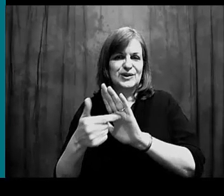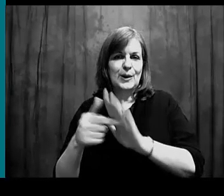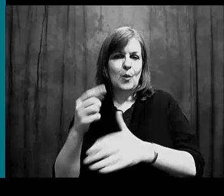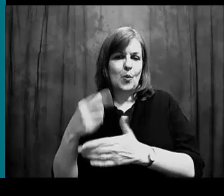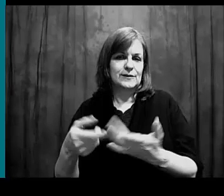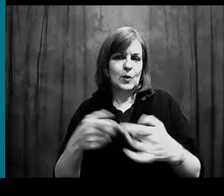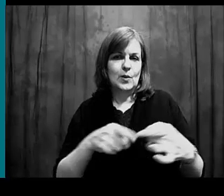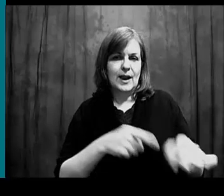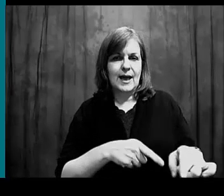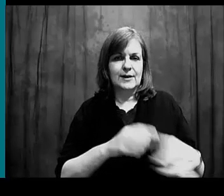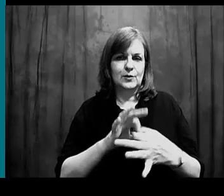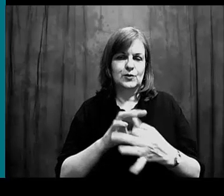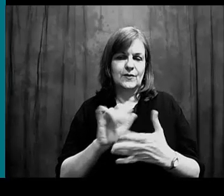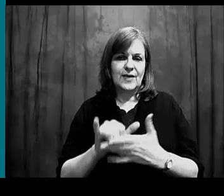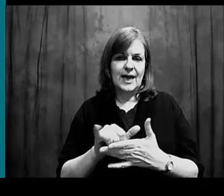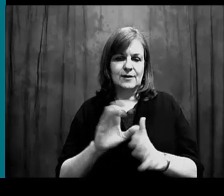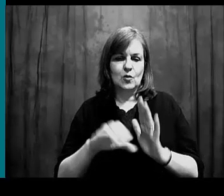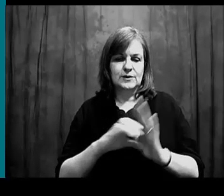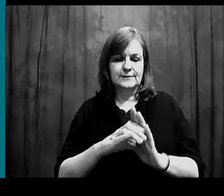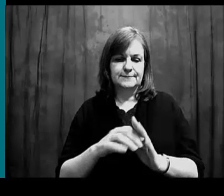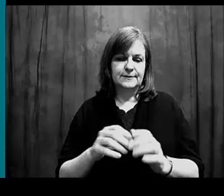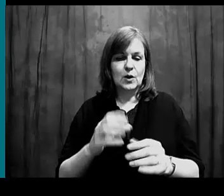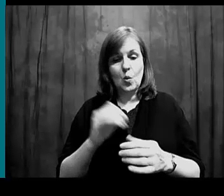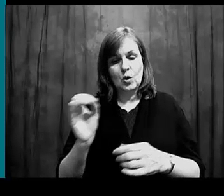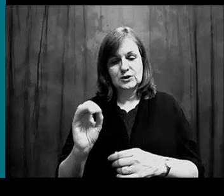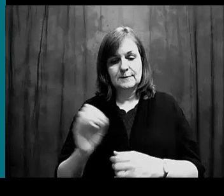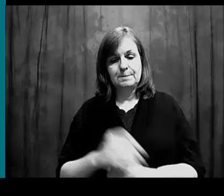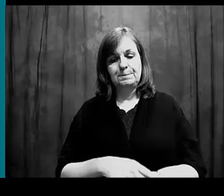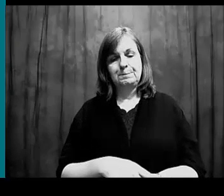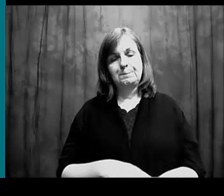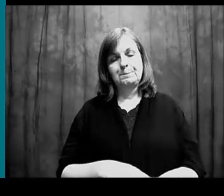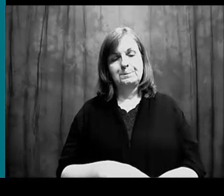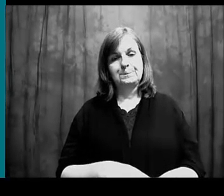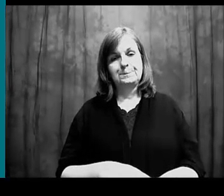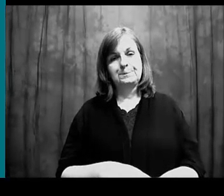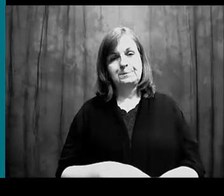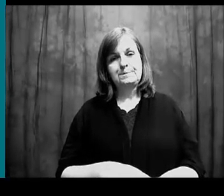new indicator of what's going on as far as that particular organism